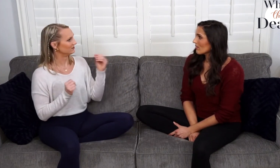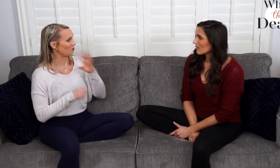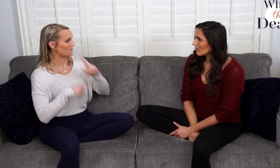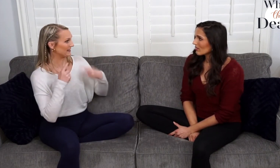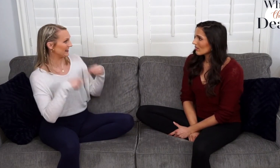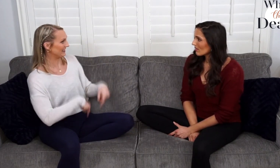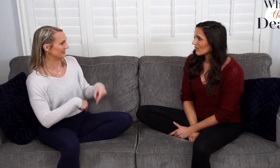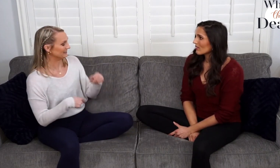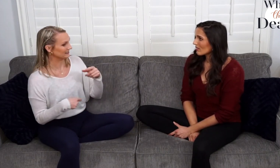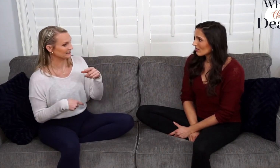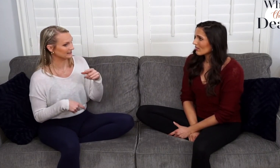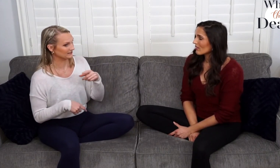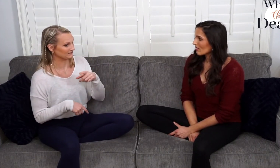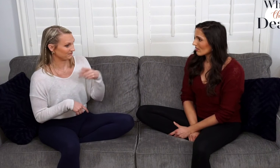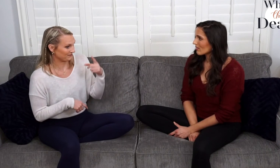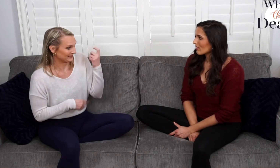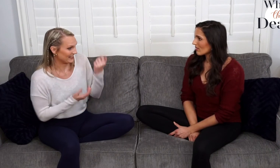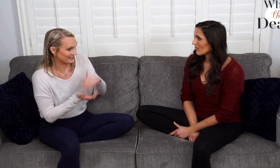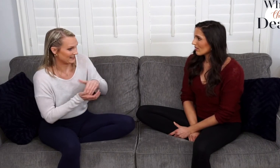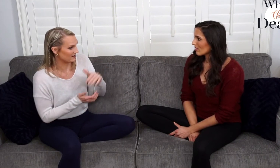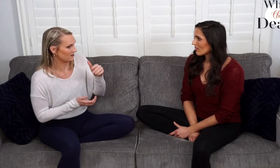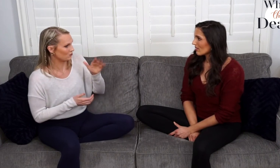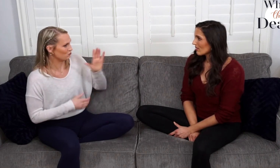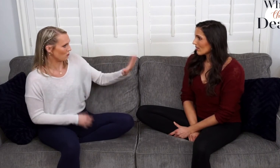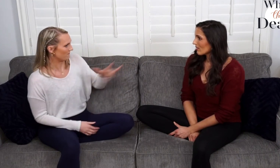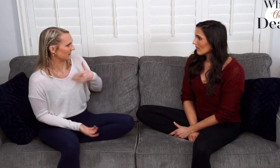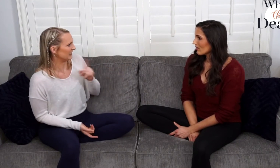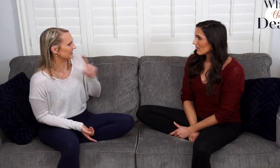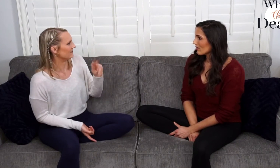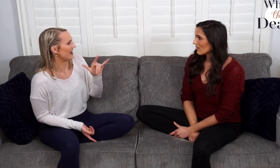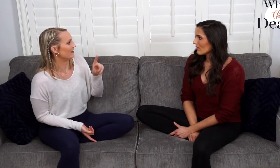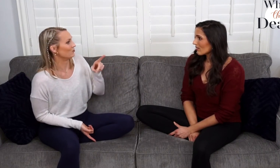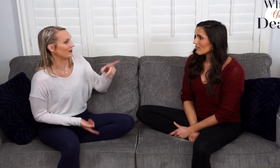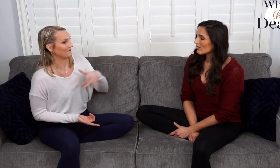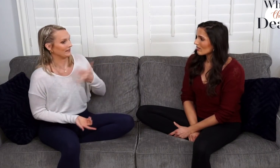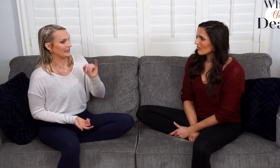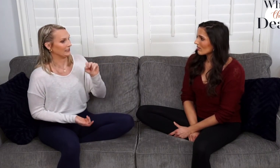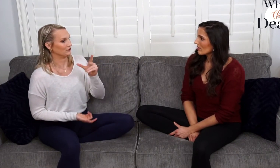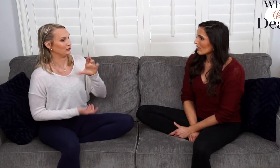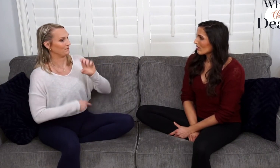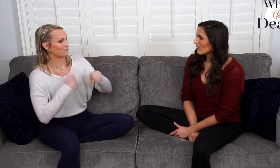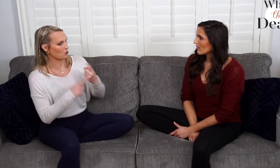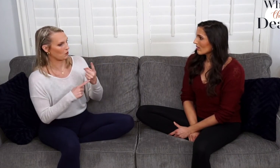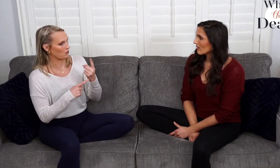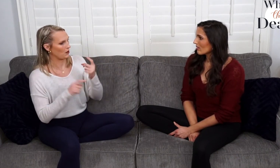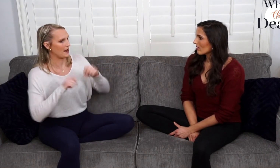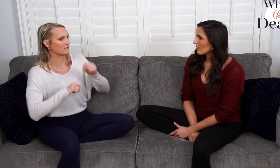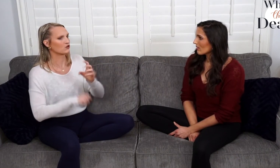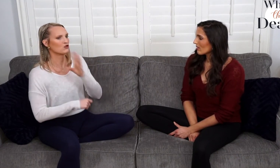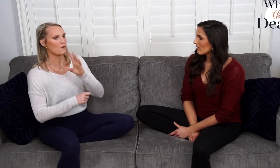and talk about this because again, your feelings are valid you feel insecure about being able